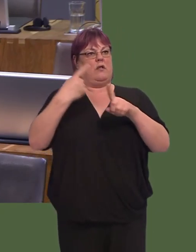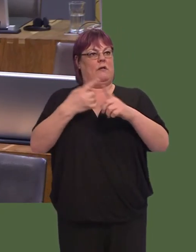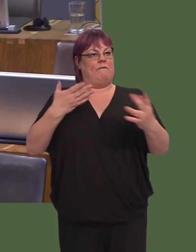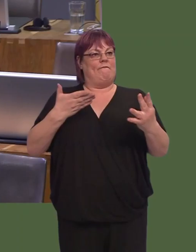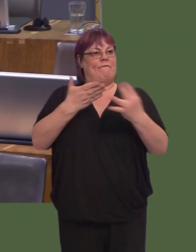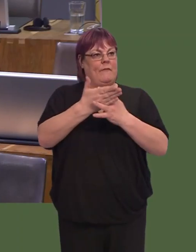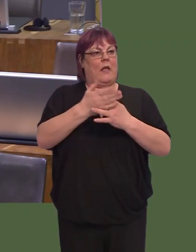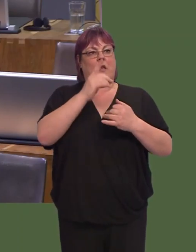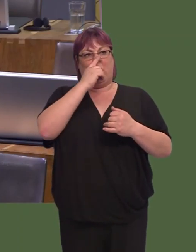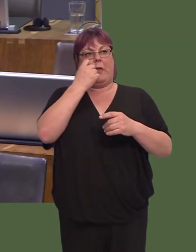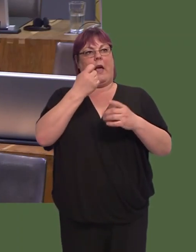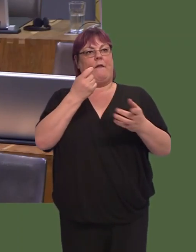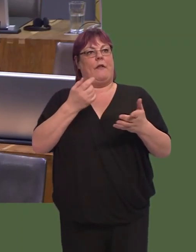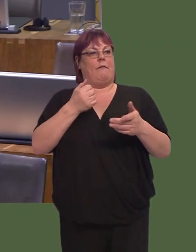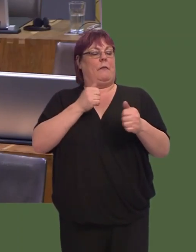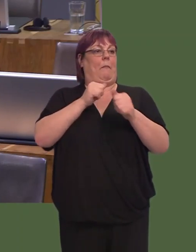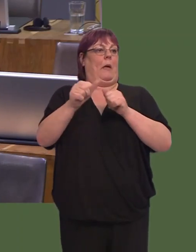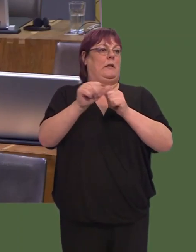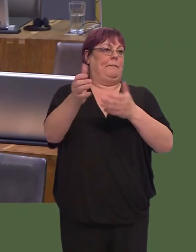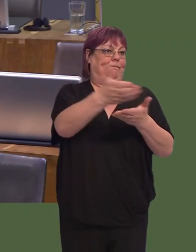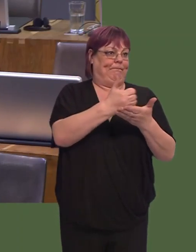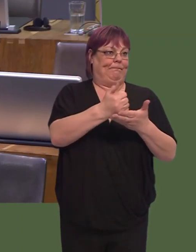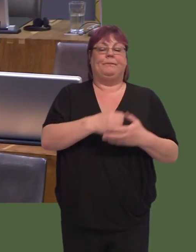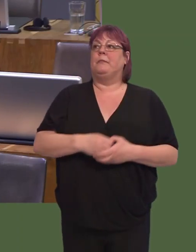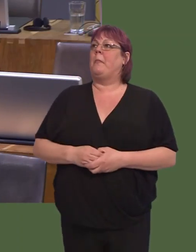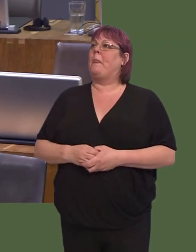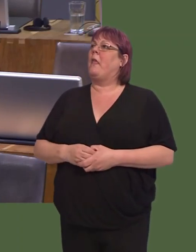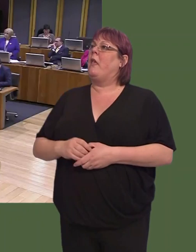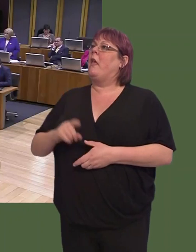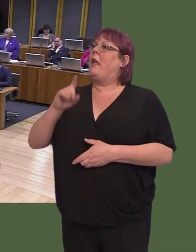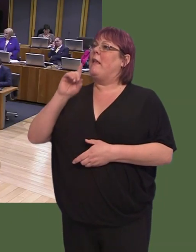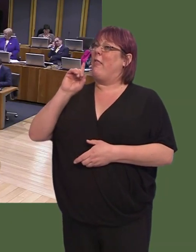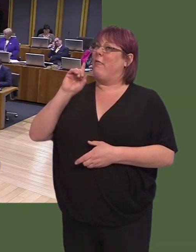Suzy Davies AM: Thank you. It's that immediate intervention question I want to raise with you, because, as you'll